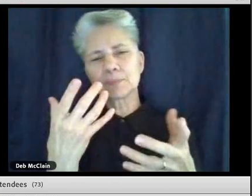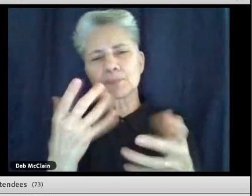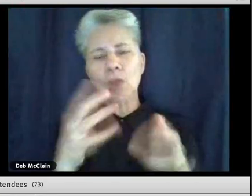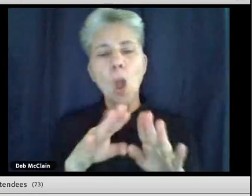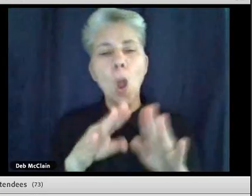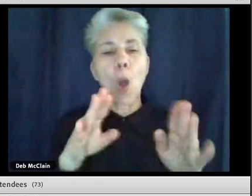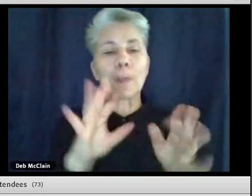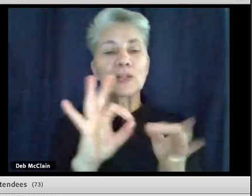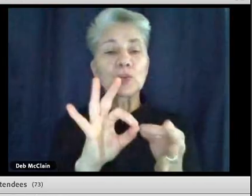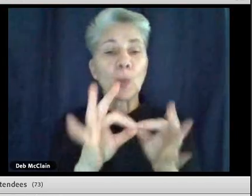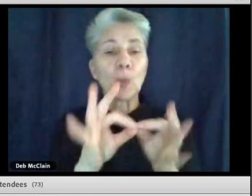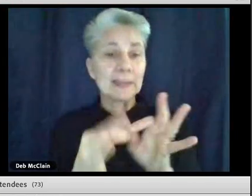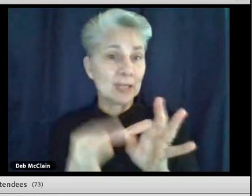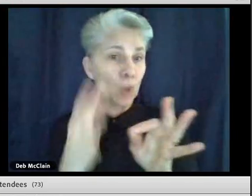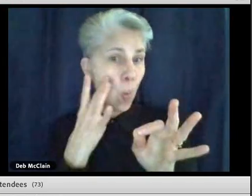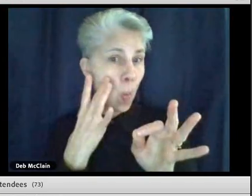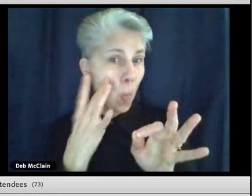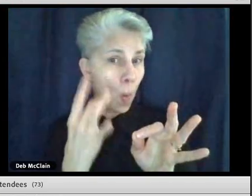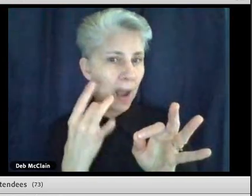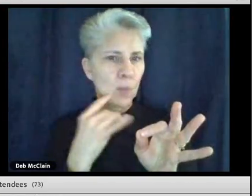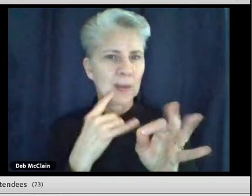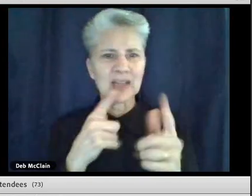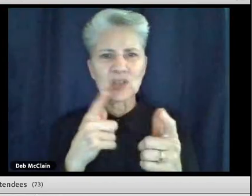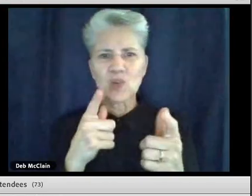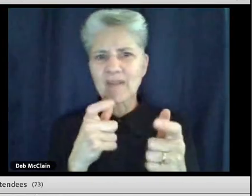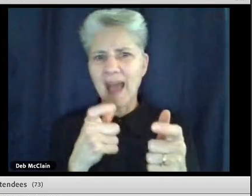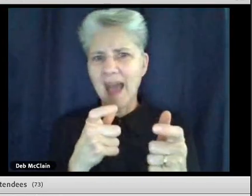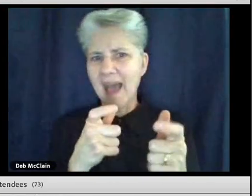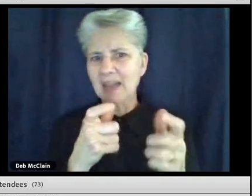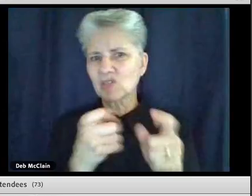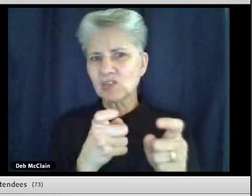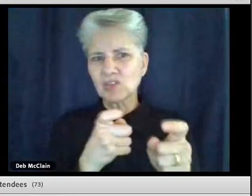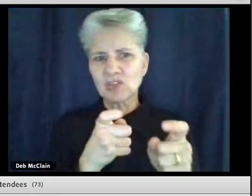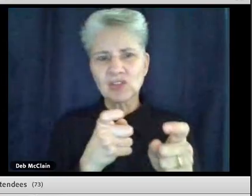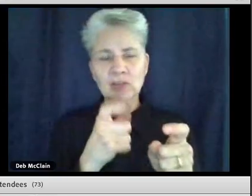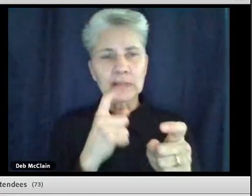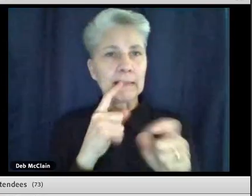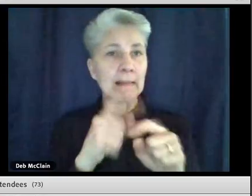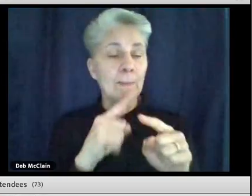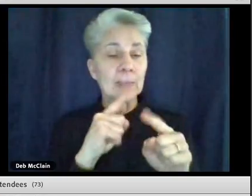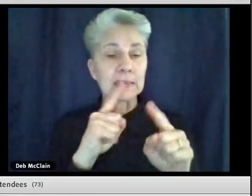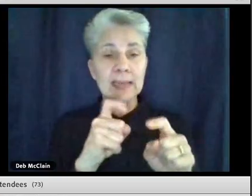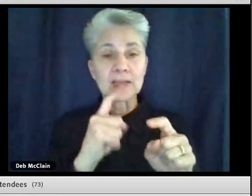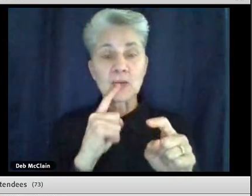because we're getting it so fast. People could not have been tested, so it may be underrepresented.